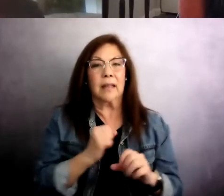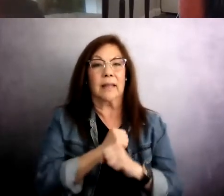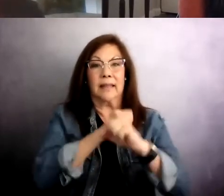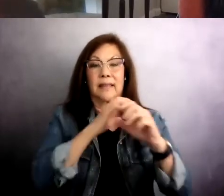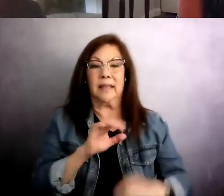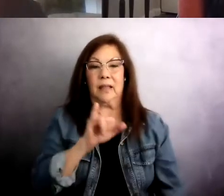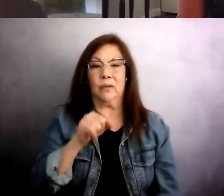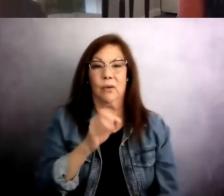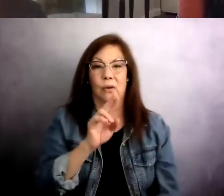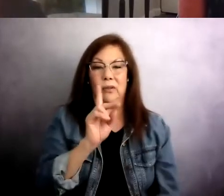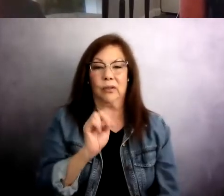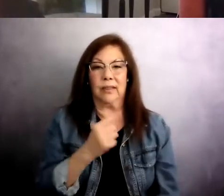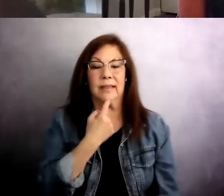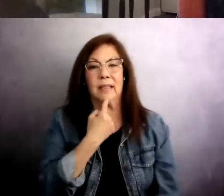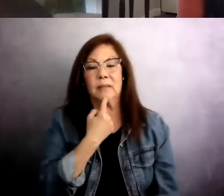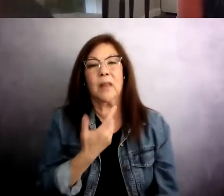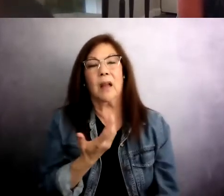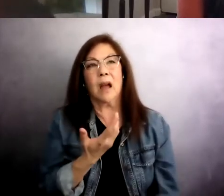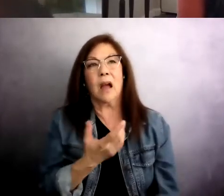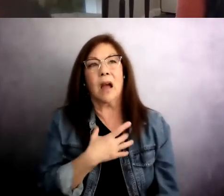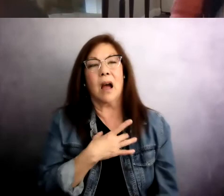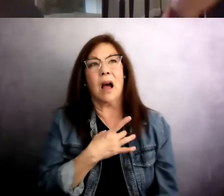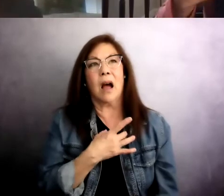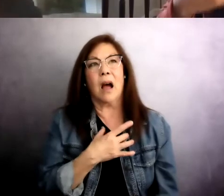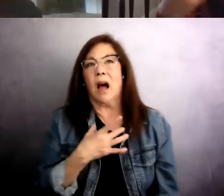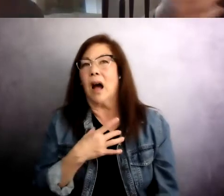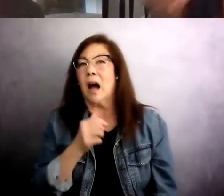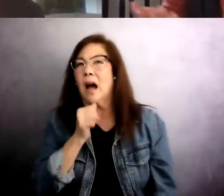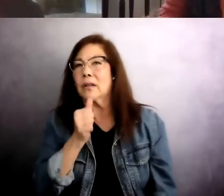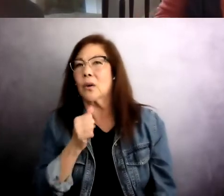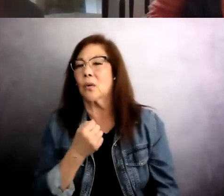something like, "I don't love you anymore." And sing of course you do. The dynamic is